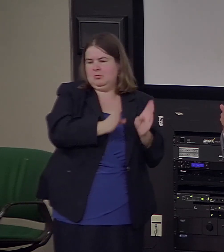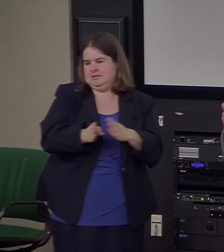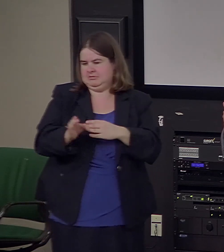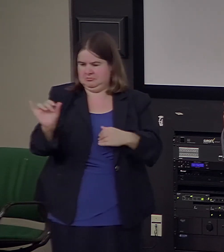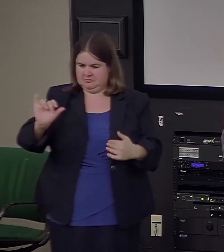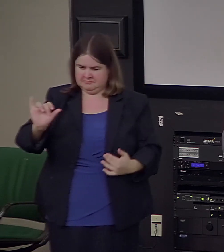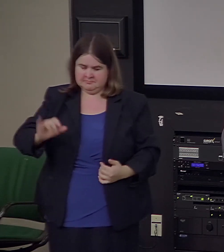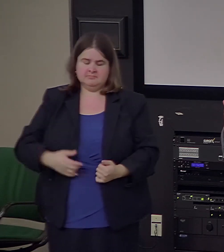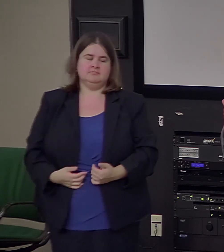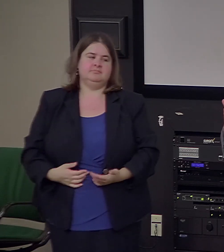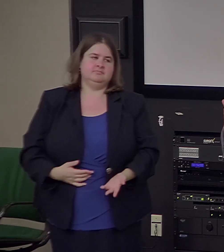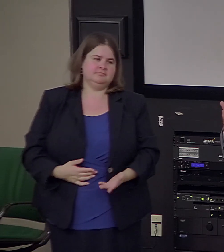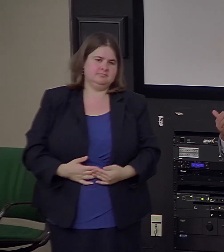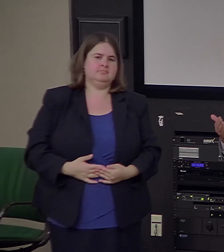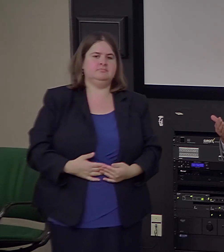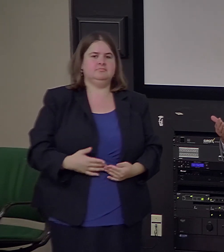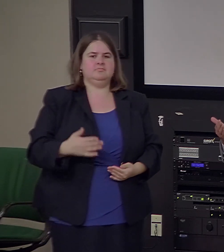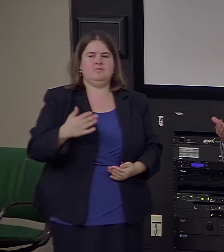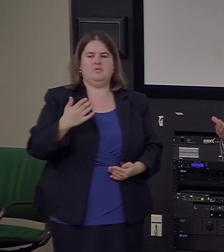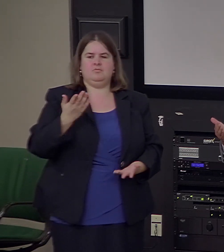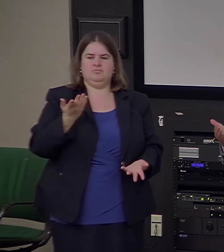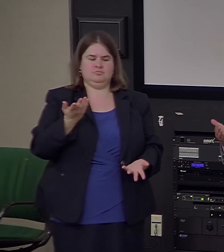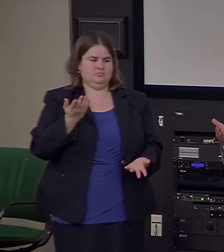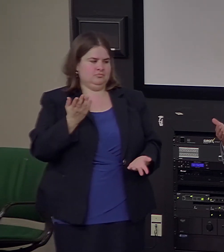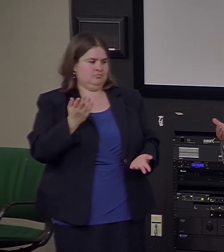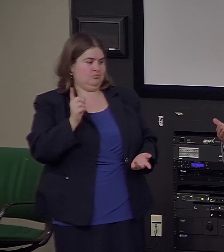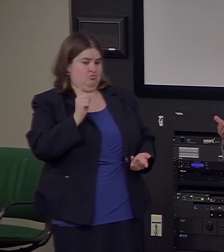So we are asking whether or not the effects